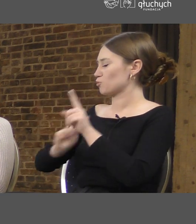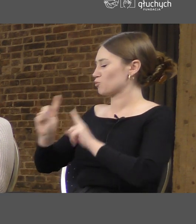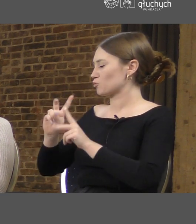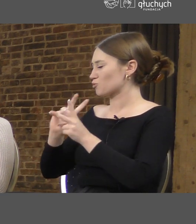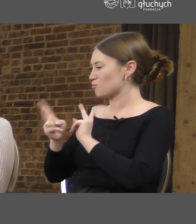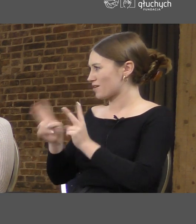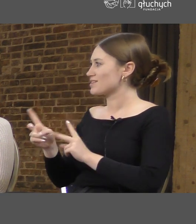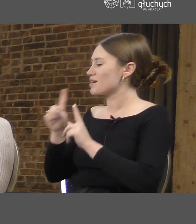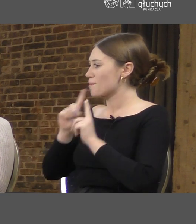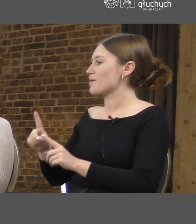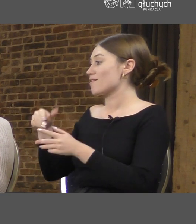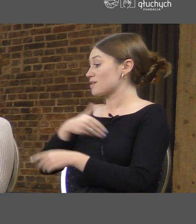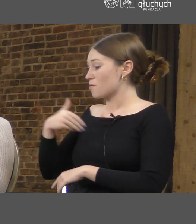And there is precisely no such thing in Poland.